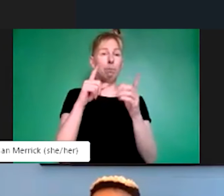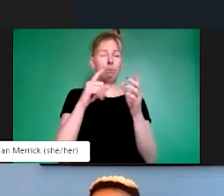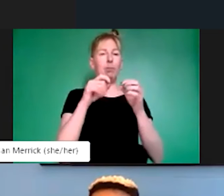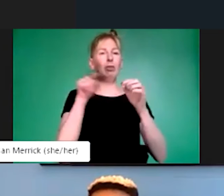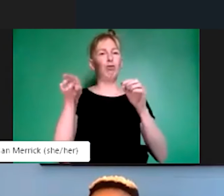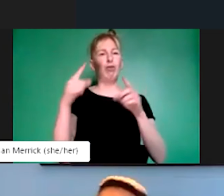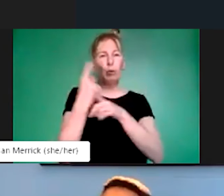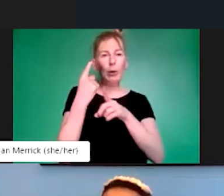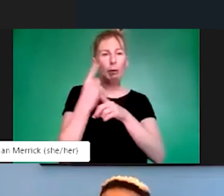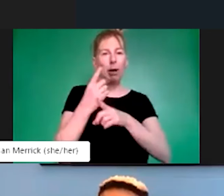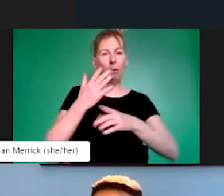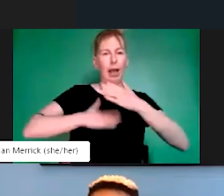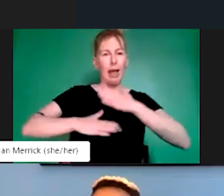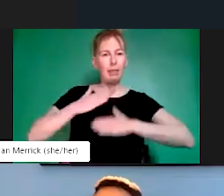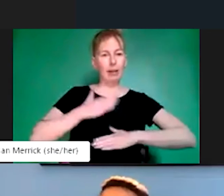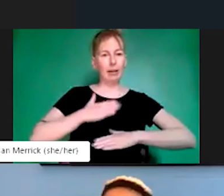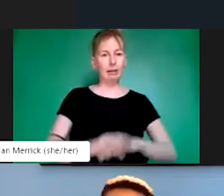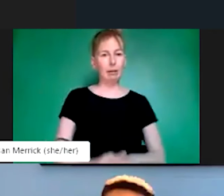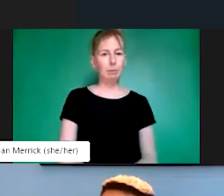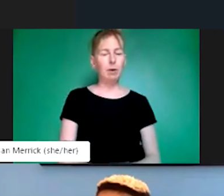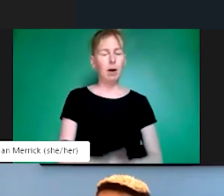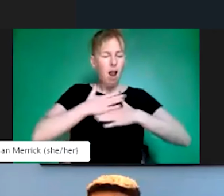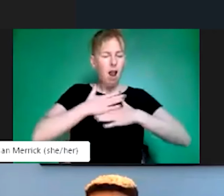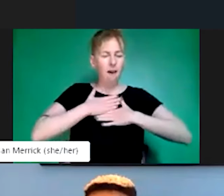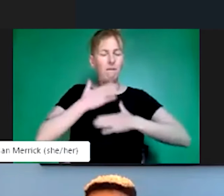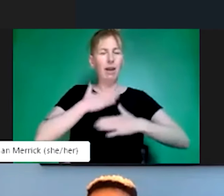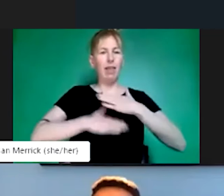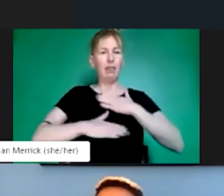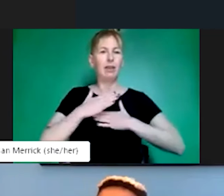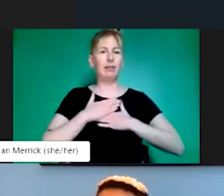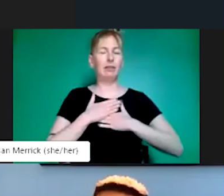general, we don't have enough ethical politicians don't have a lab ethics, the systems